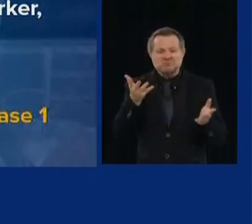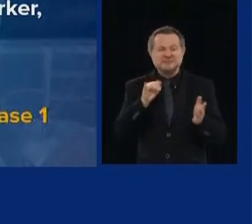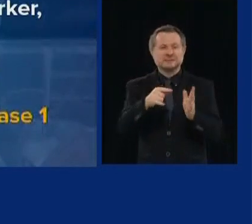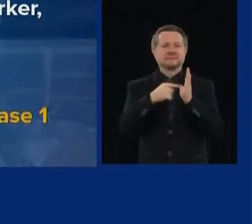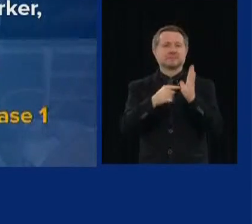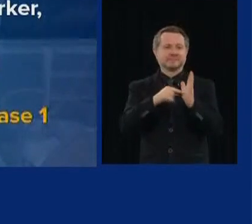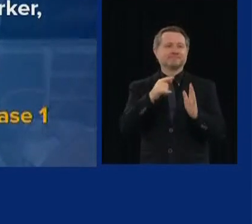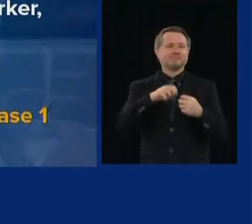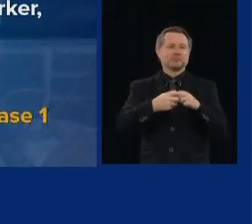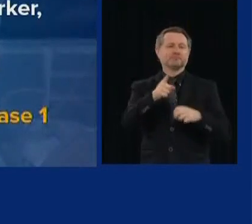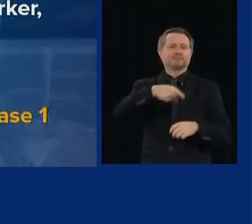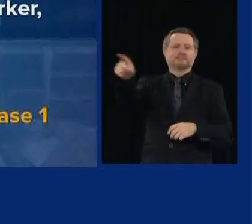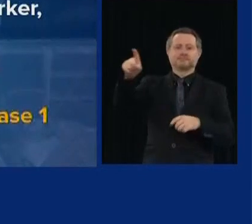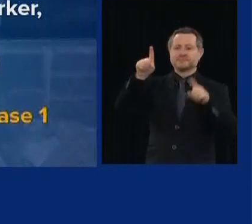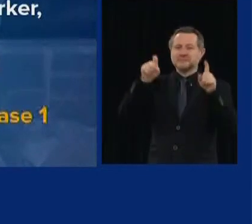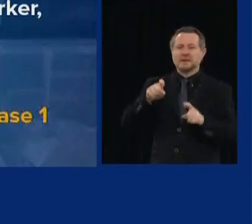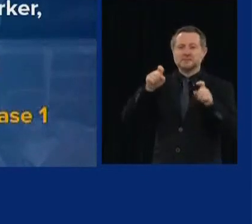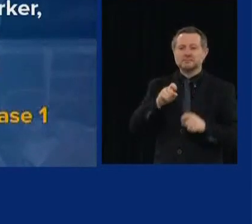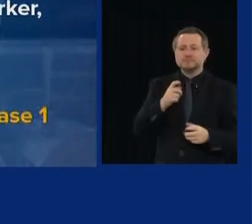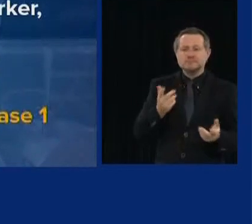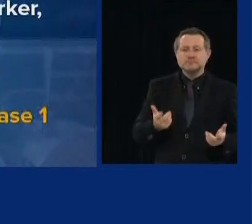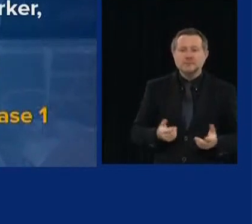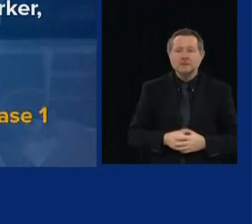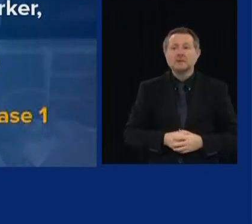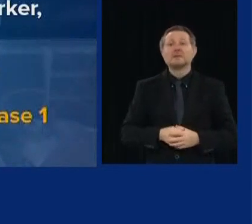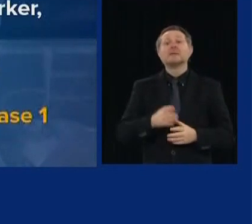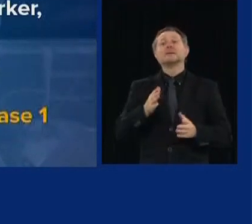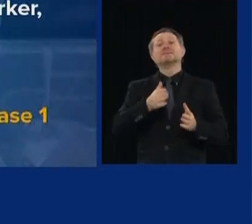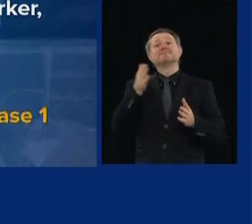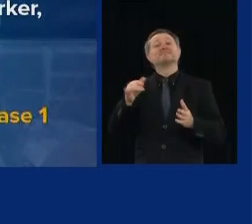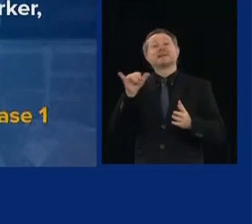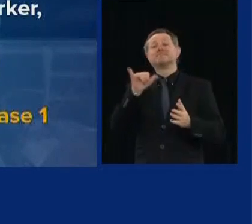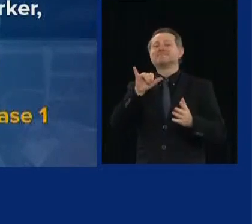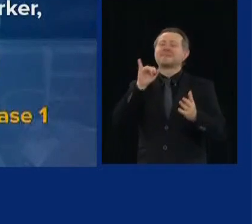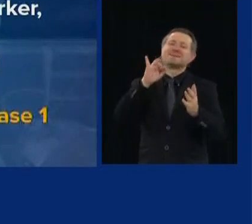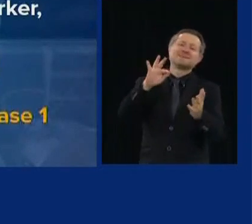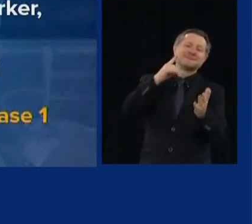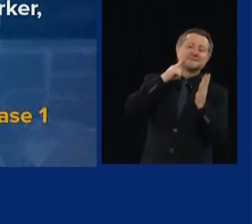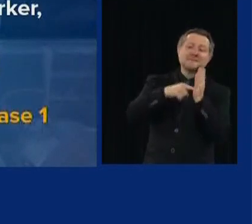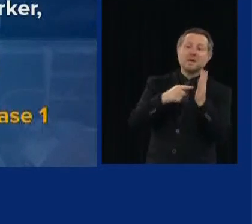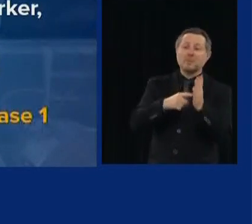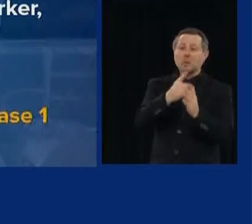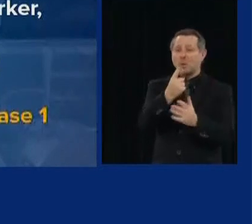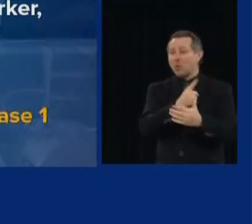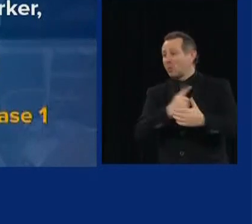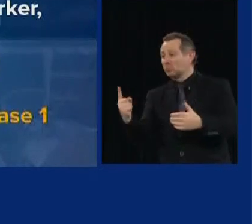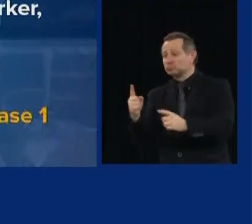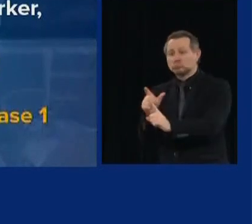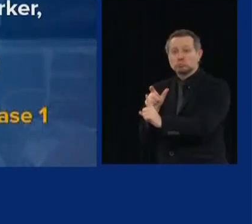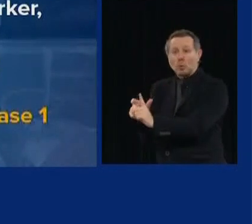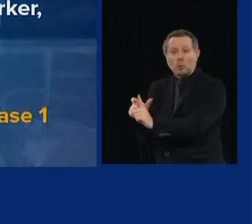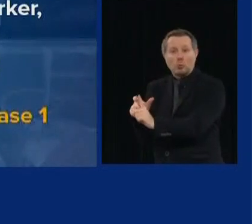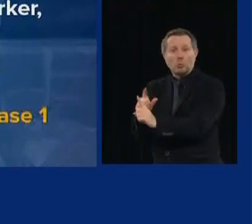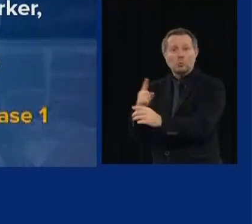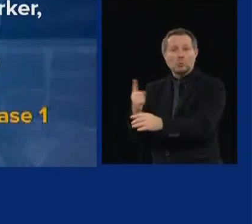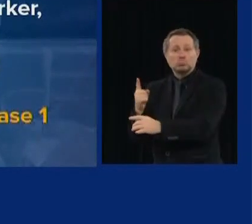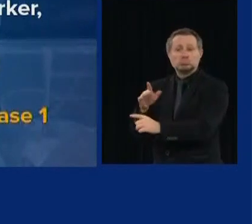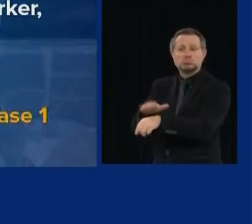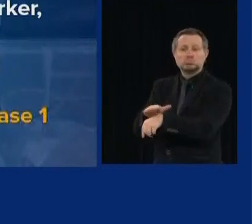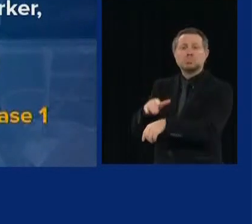YOU LOSE YOUR SENSE OF TASTE. THAT'S A SYMPTOM OF COVID.